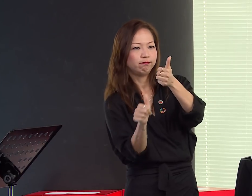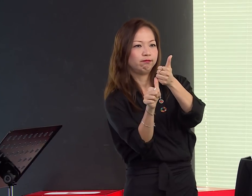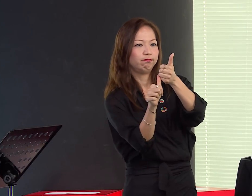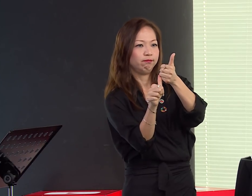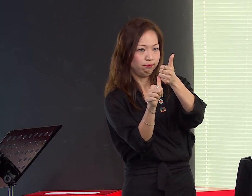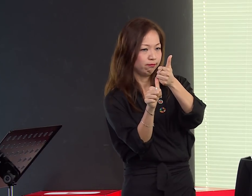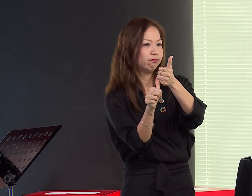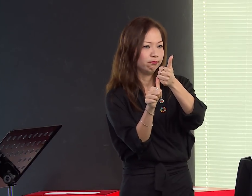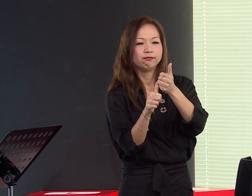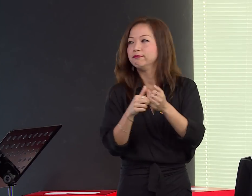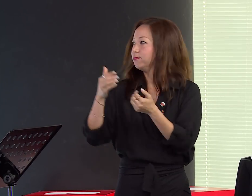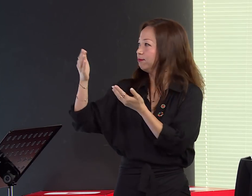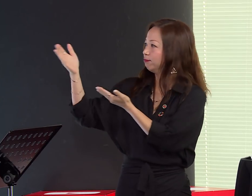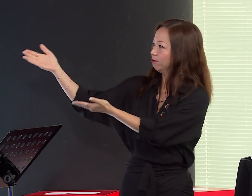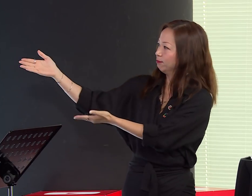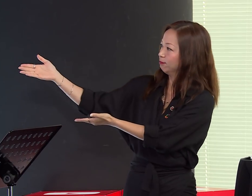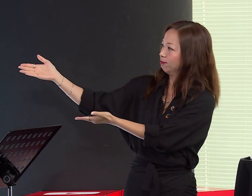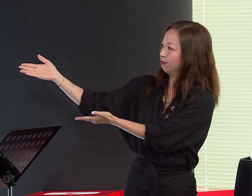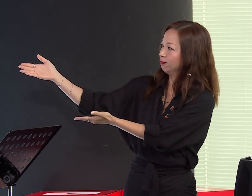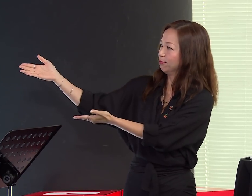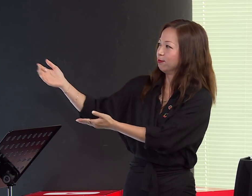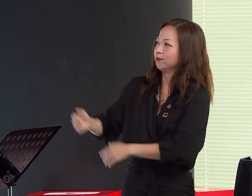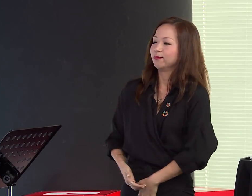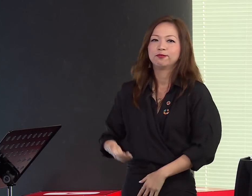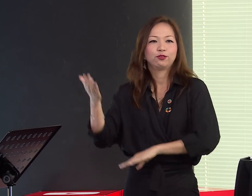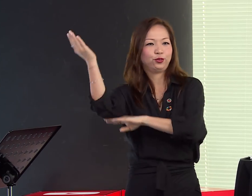Thank you for that lovely address.